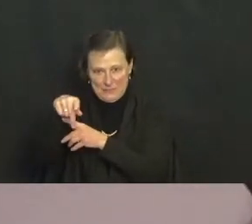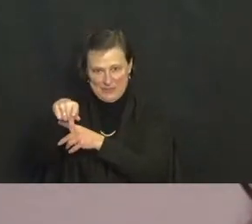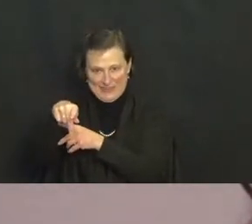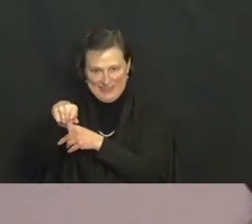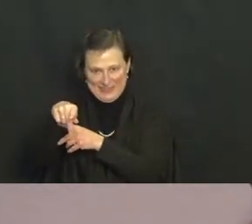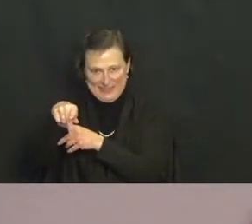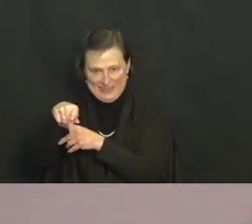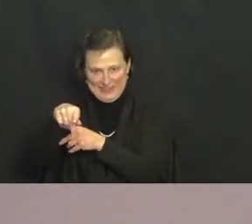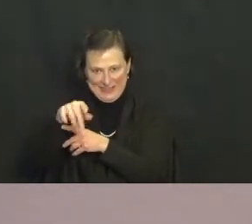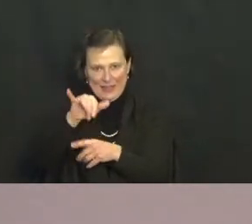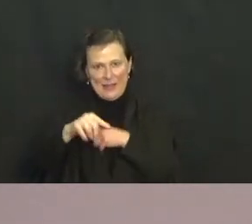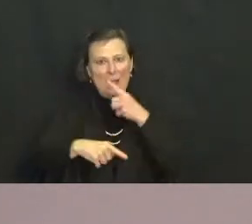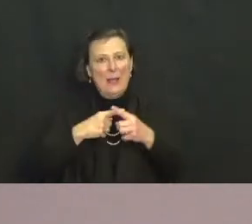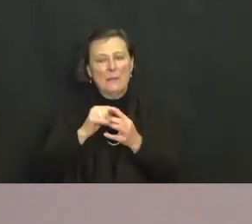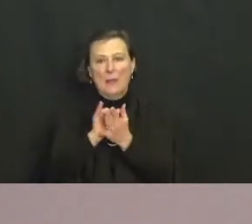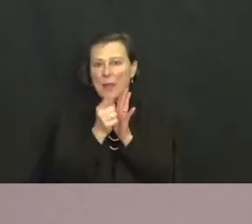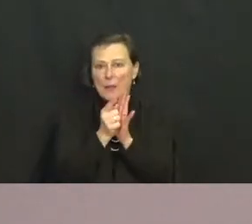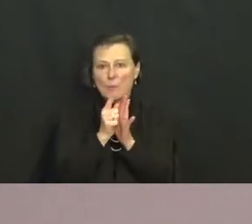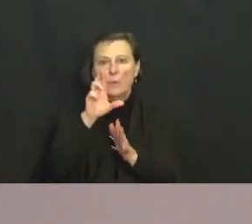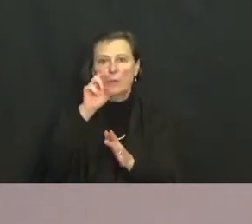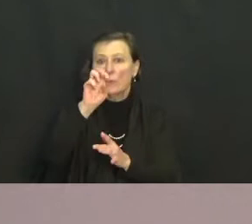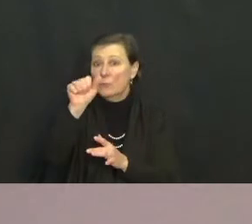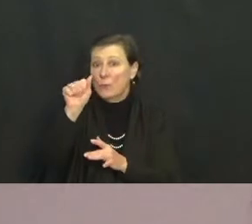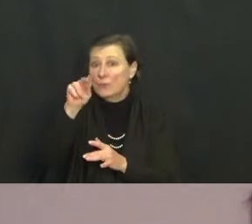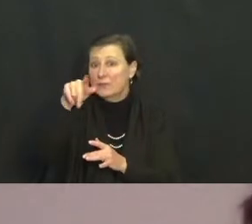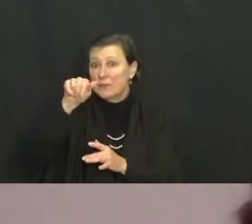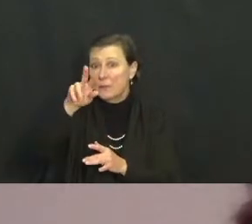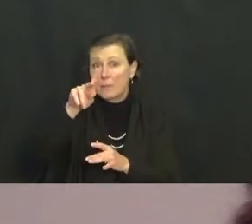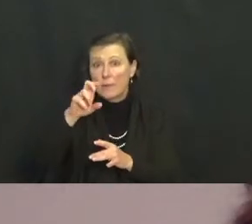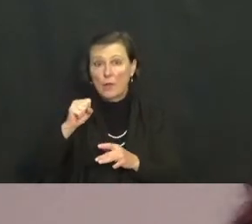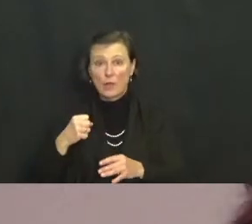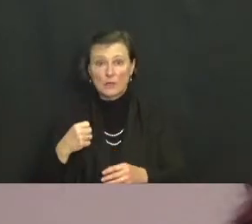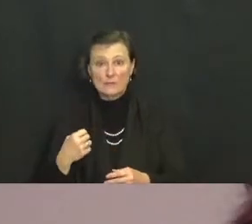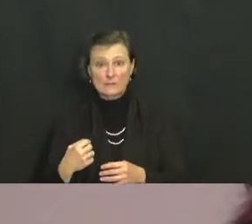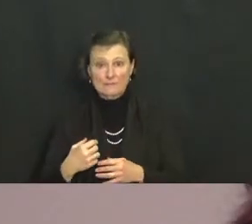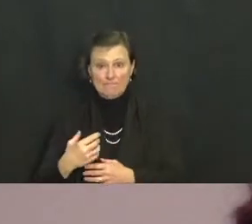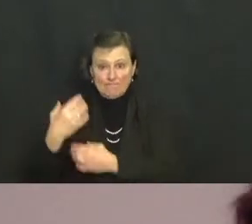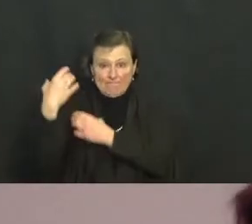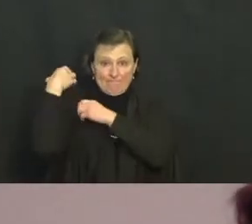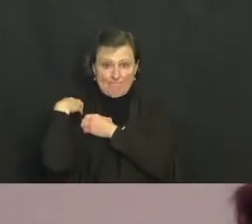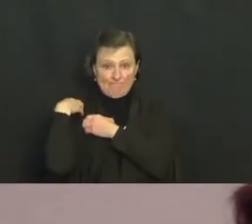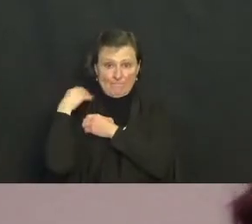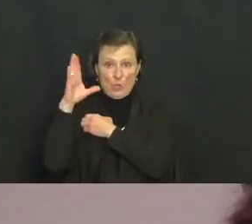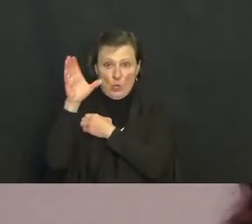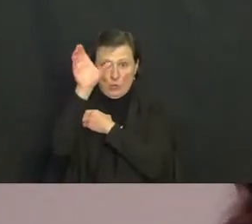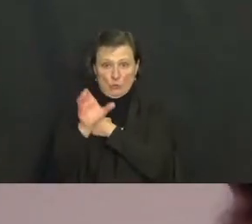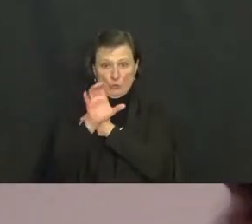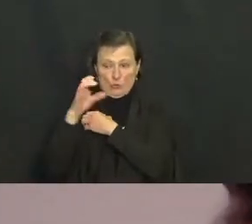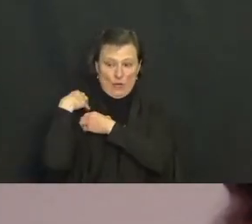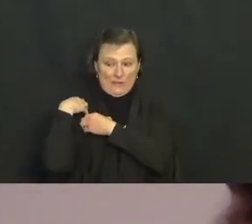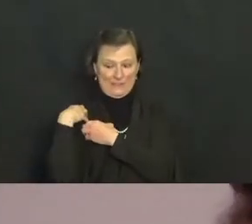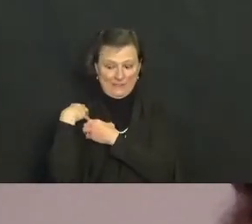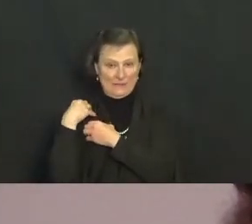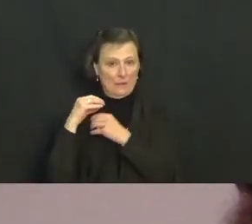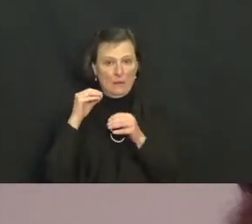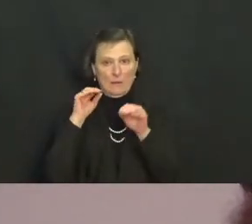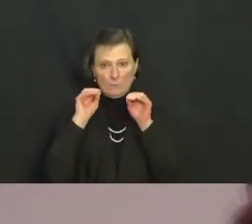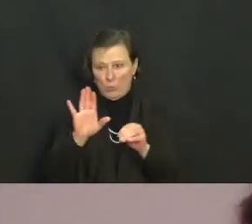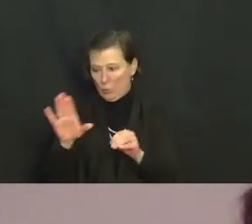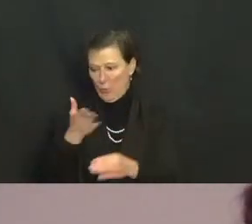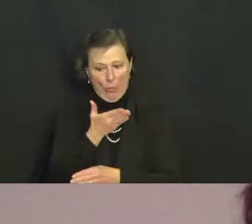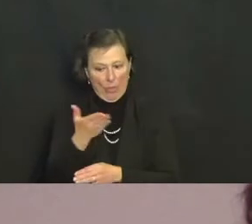This is about the moment Rosa Parks shouldered her cross, put her worldly goods aside, and